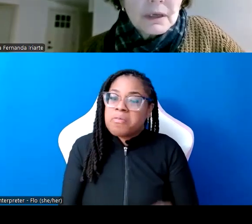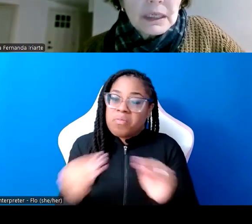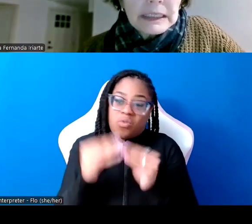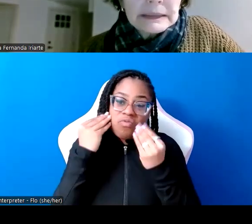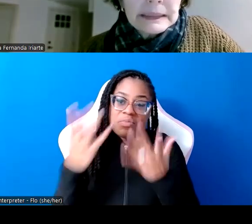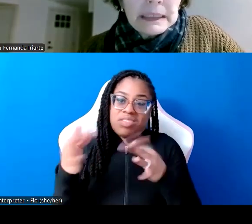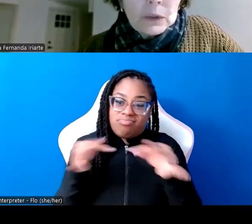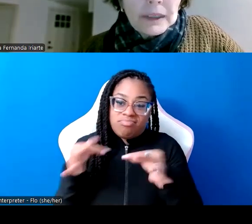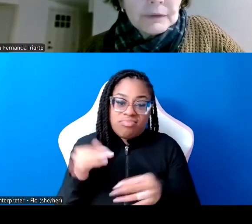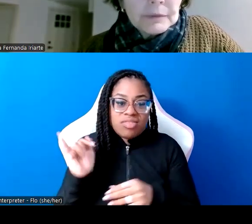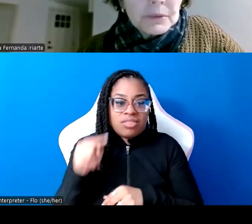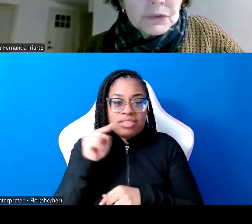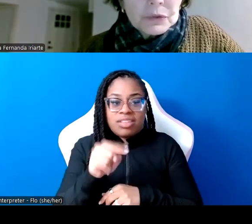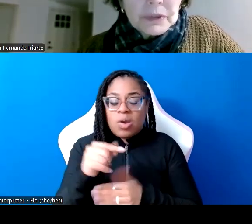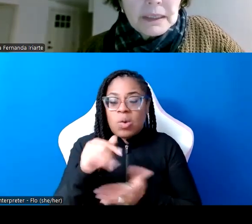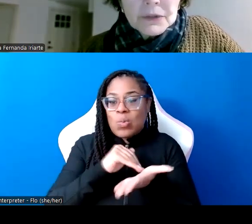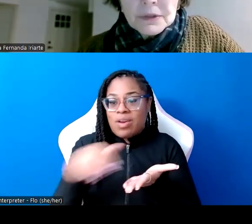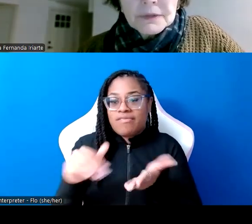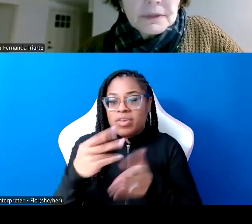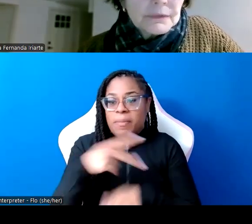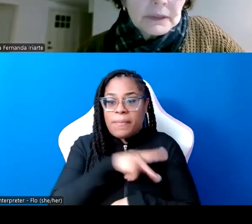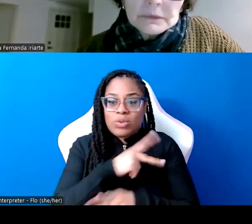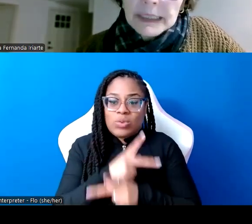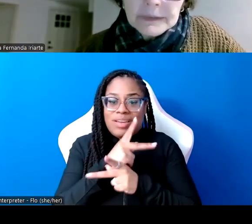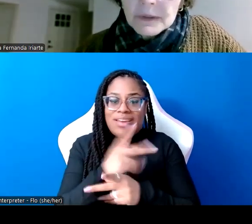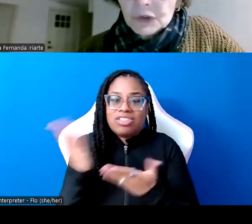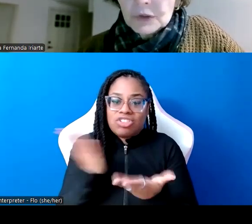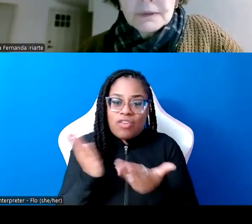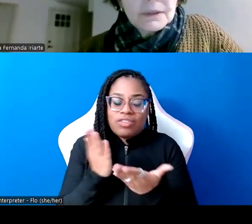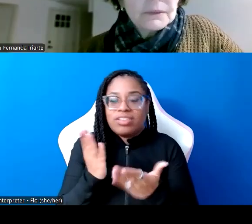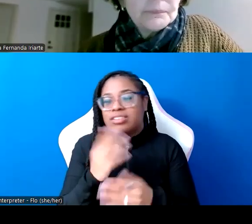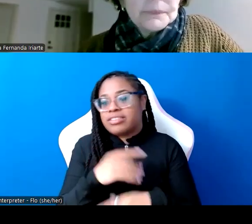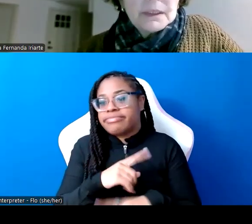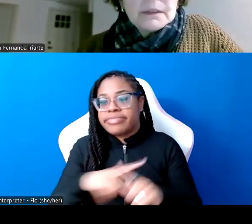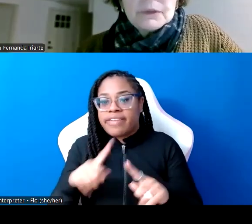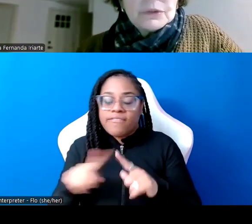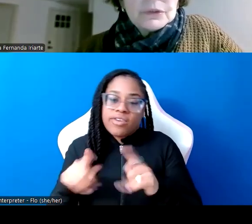on waiver personal care services, frequently asked questions. So you can.